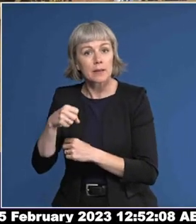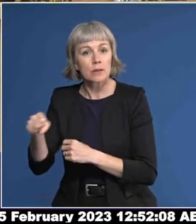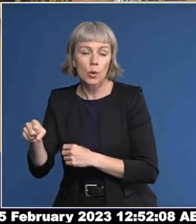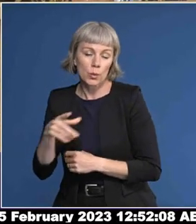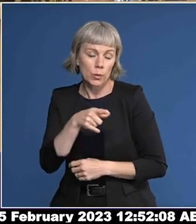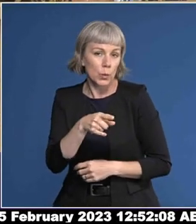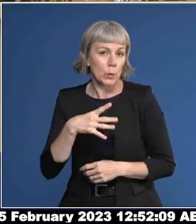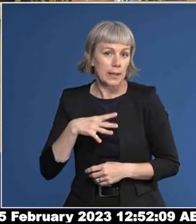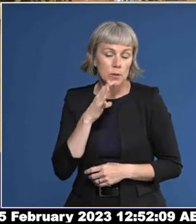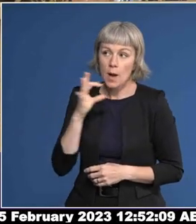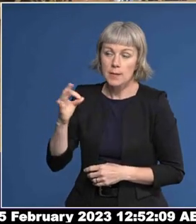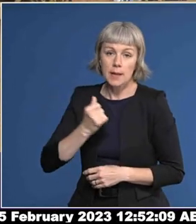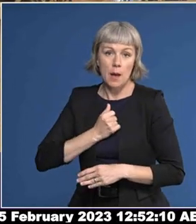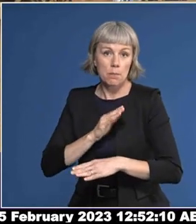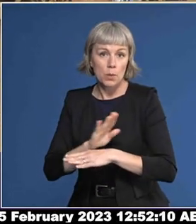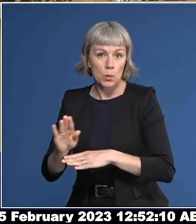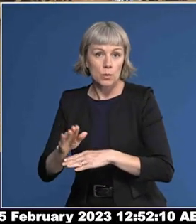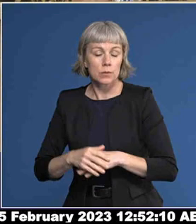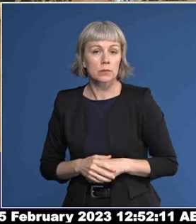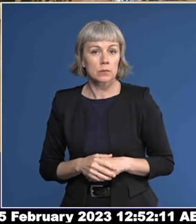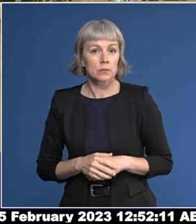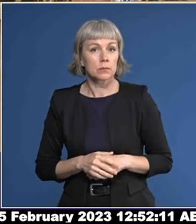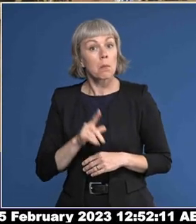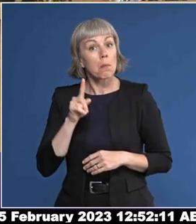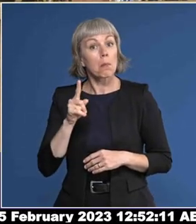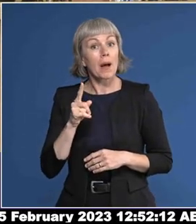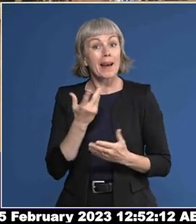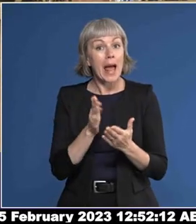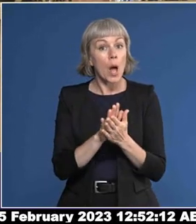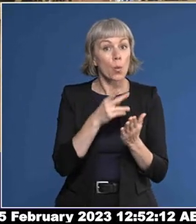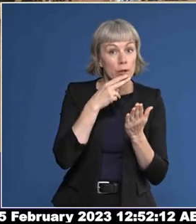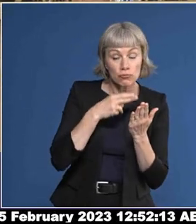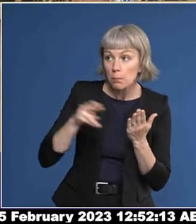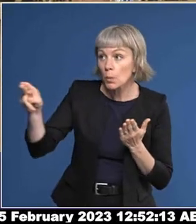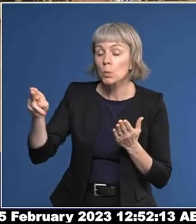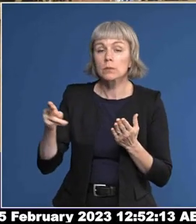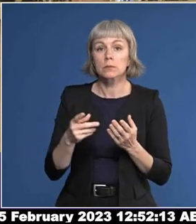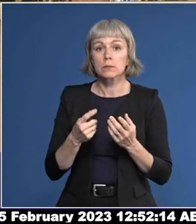meetings, for example, and our board committee meetings have changed significantly. So the audit and risk committee is the classic example where it was